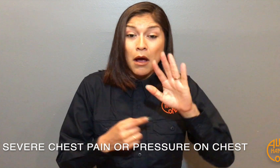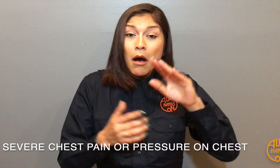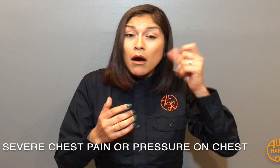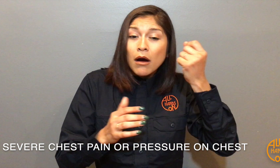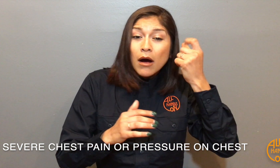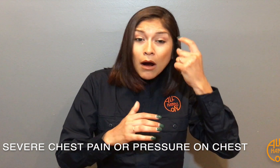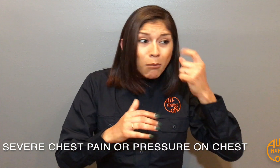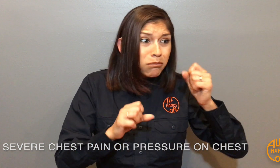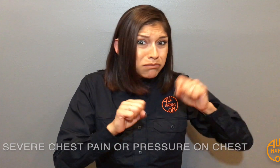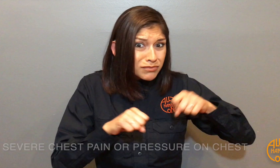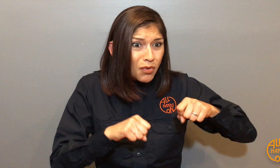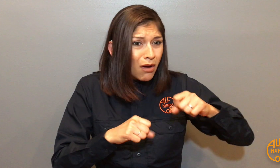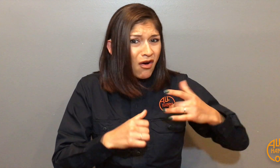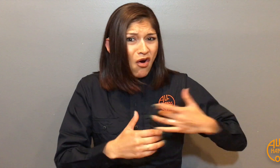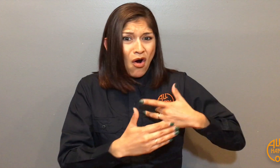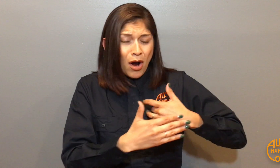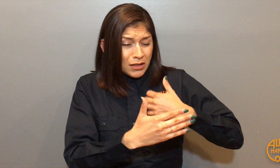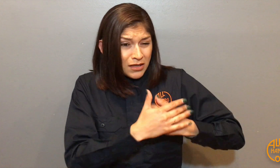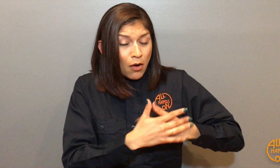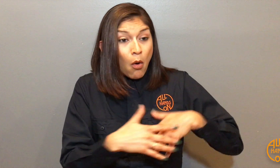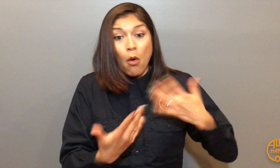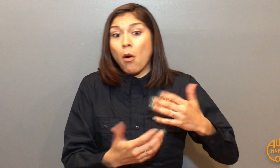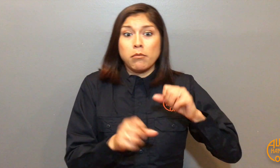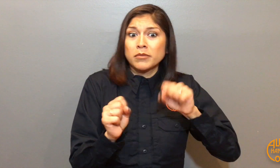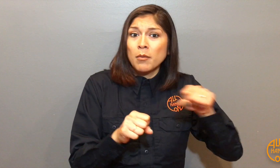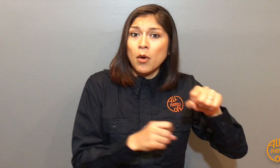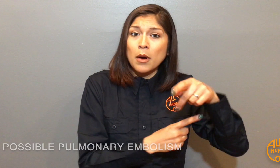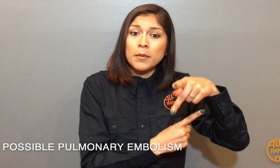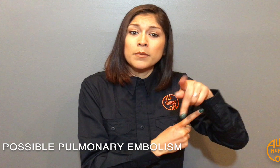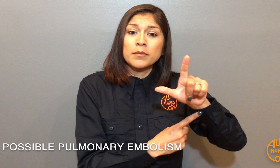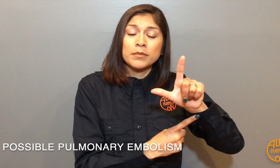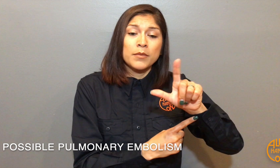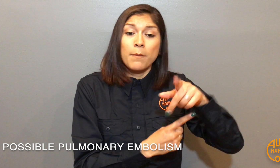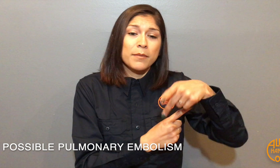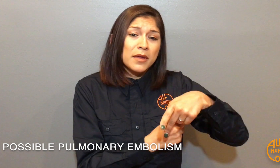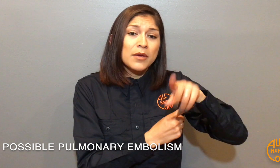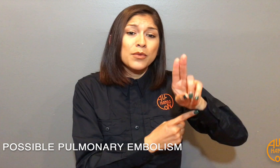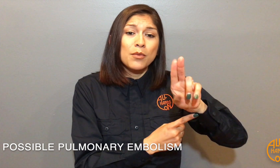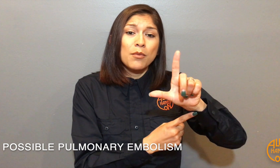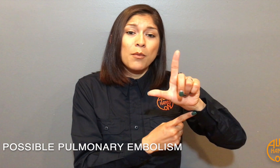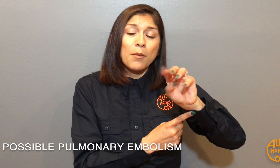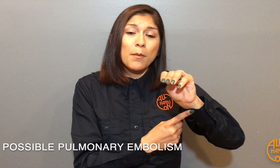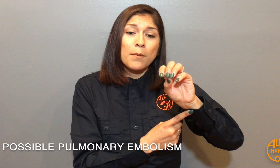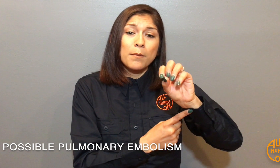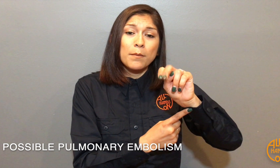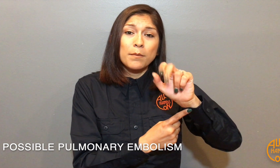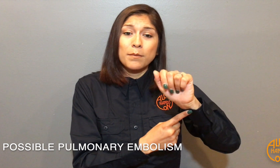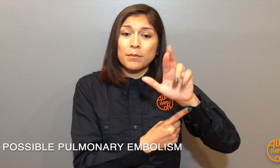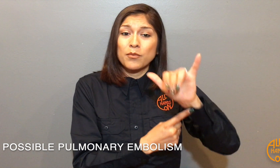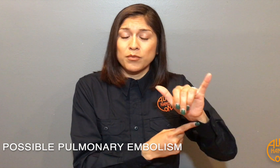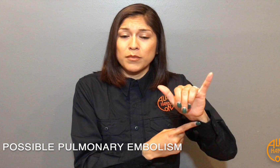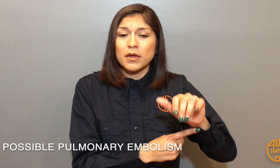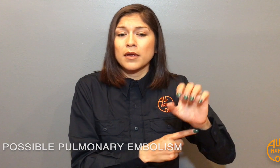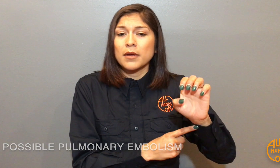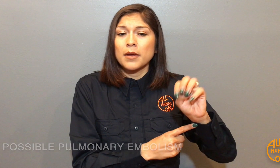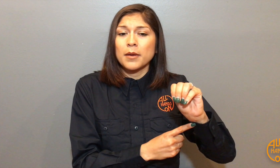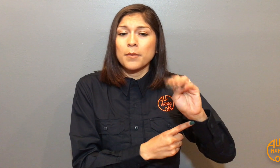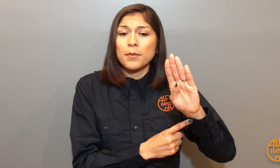feeling pressure on your chest